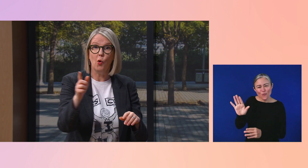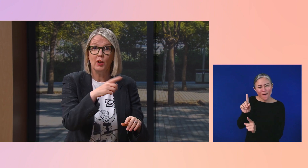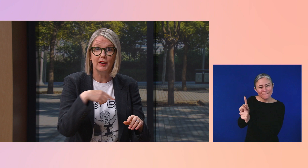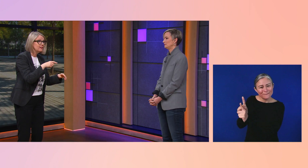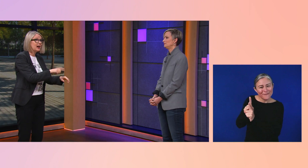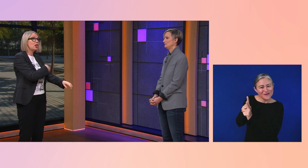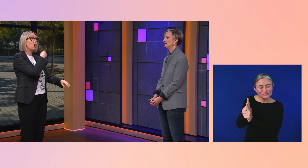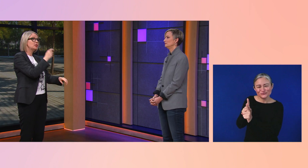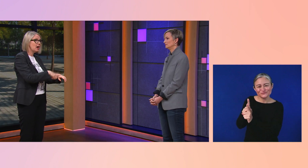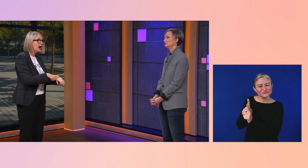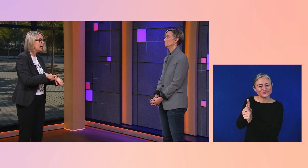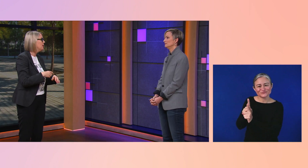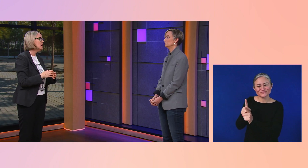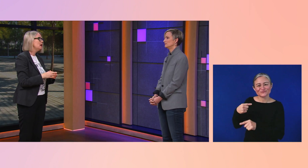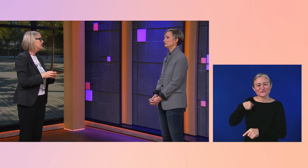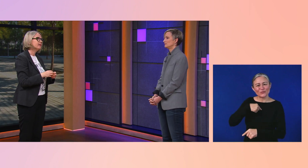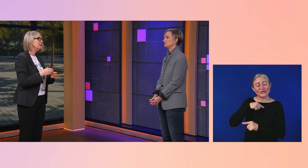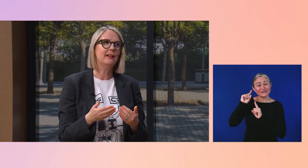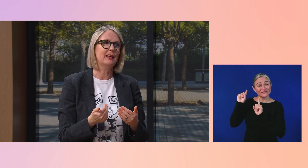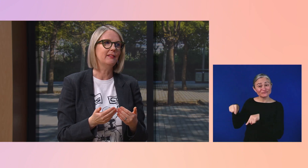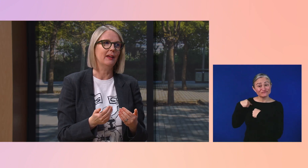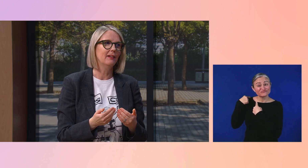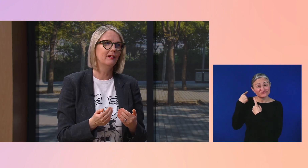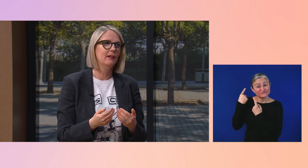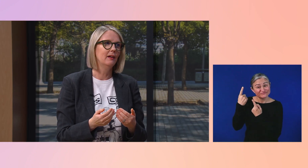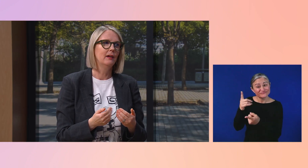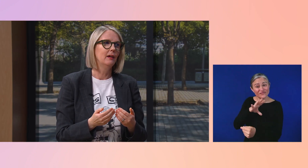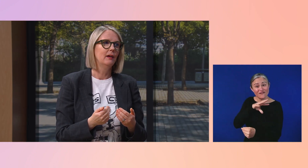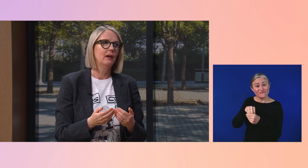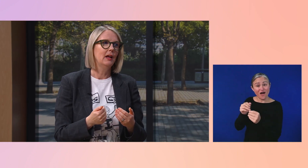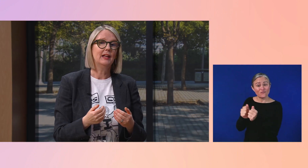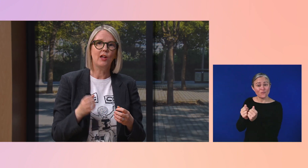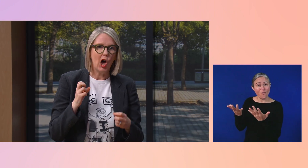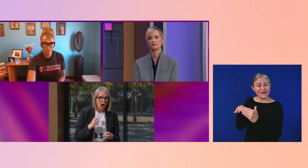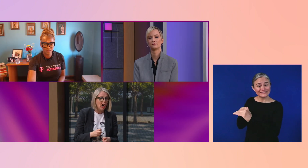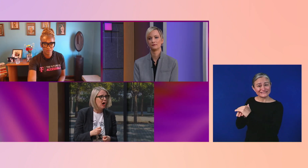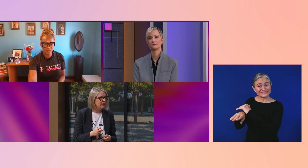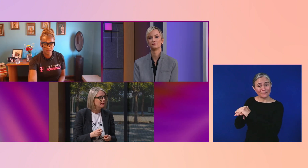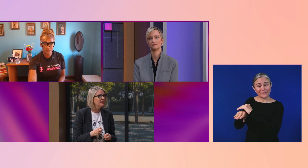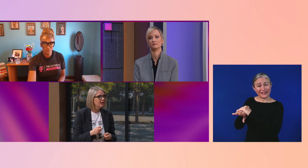all of us, a long time, it doesn't mean it's easy. No, not at all. It's hard.